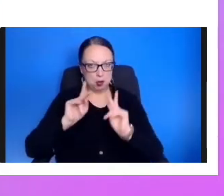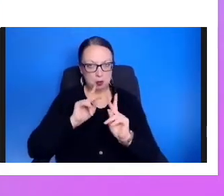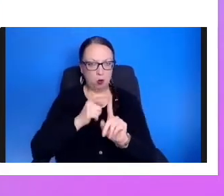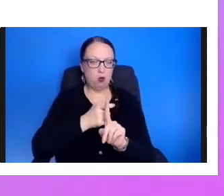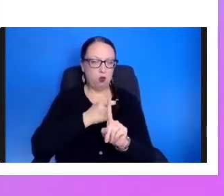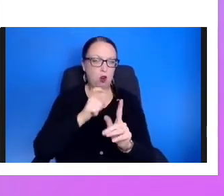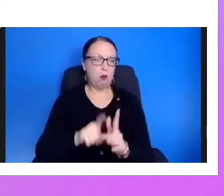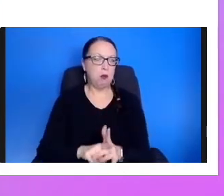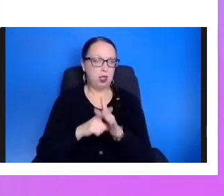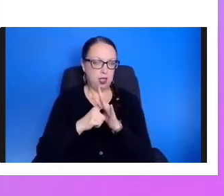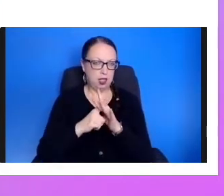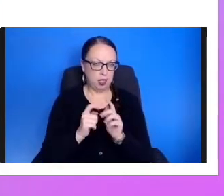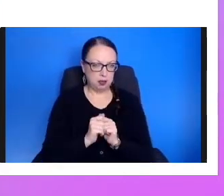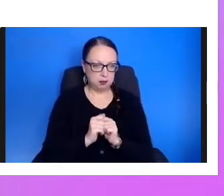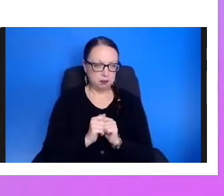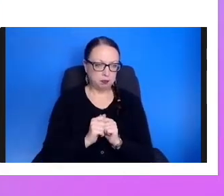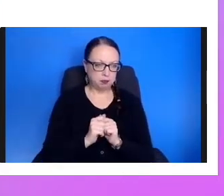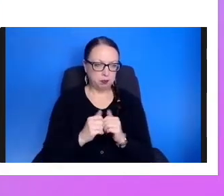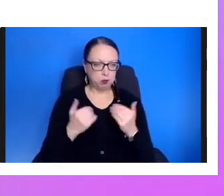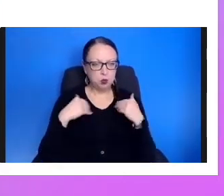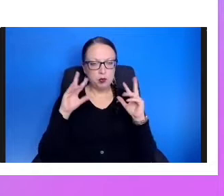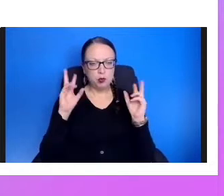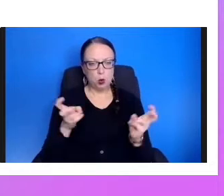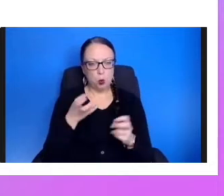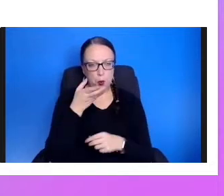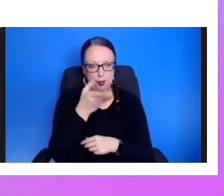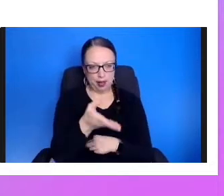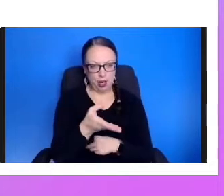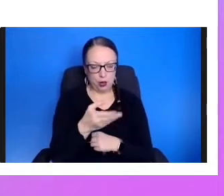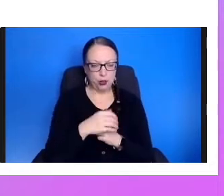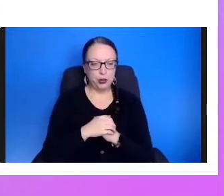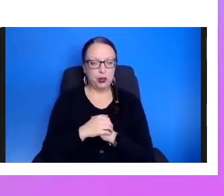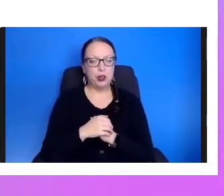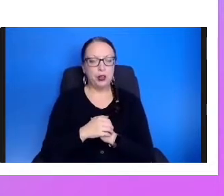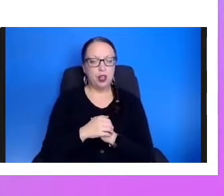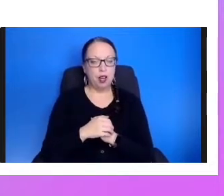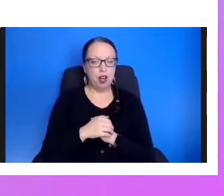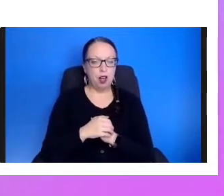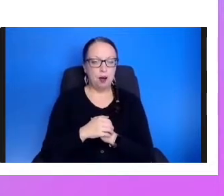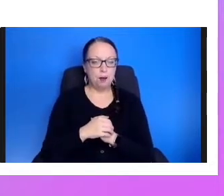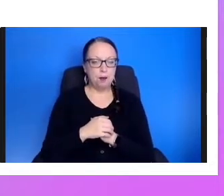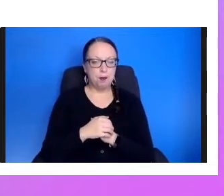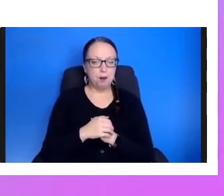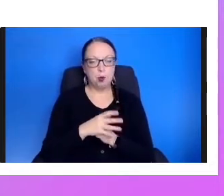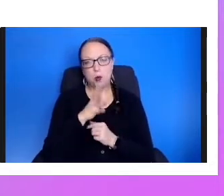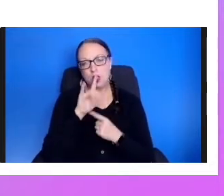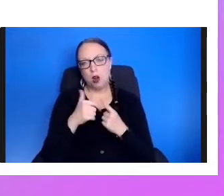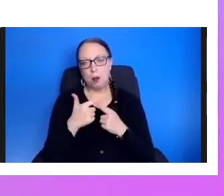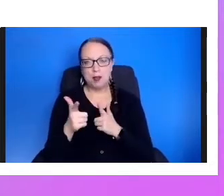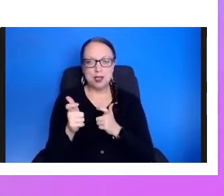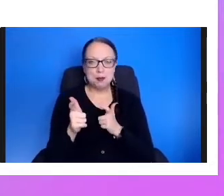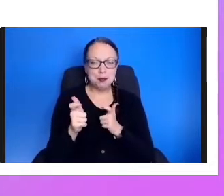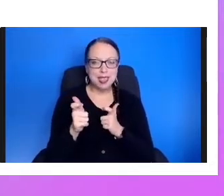And we've got a Heraclitus quote here which is, actually when we talk about speed and things changing fast